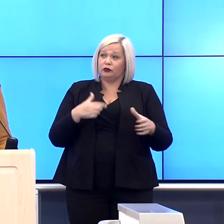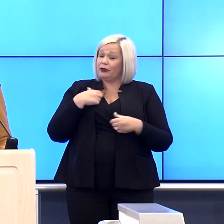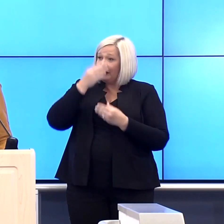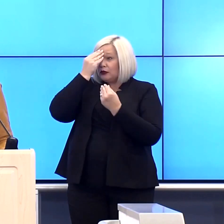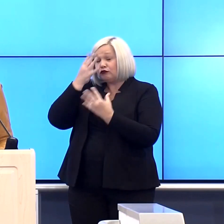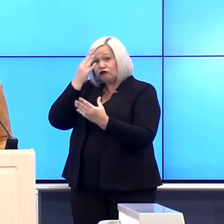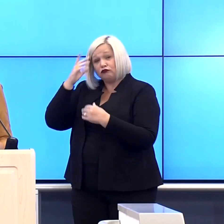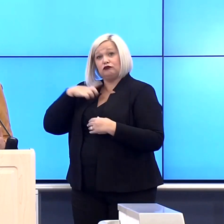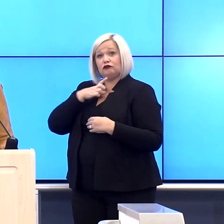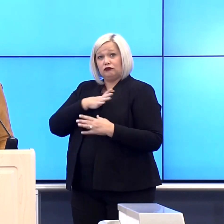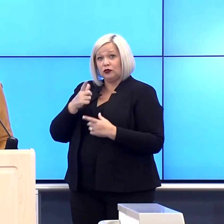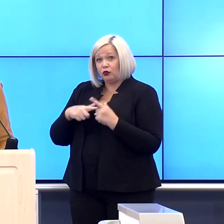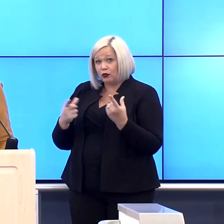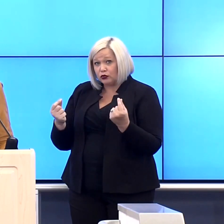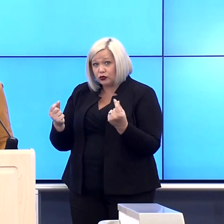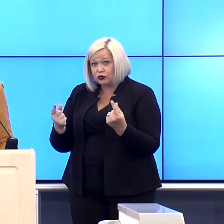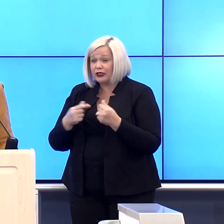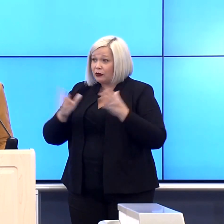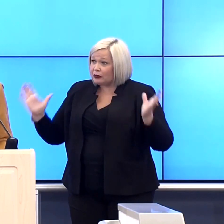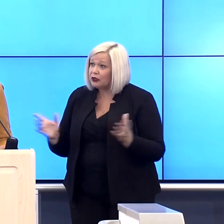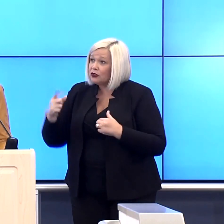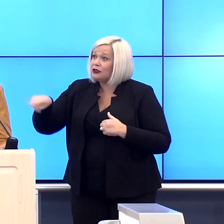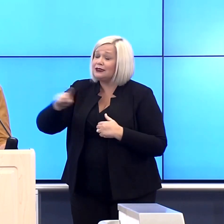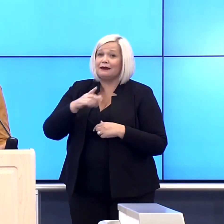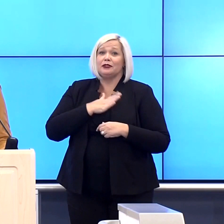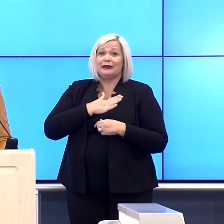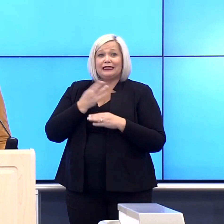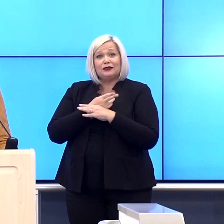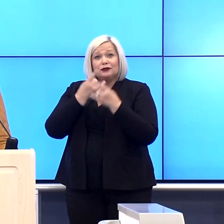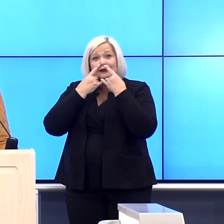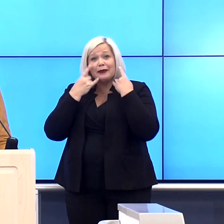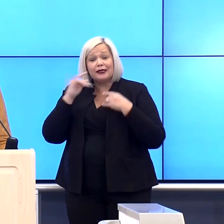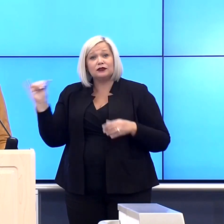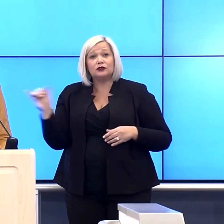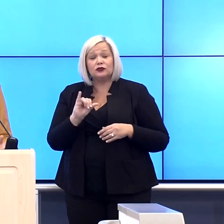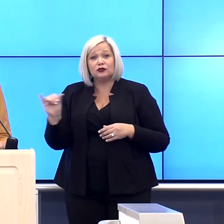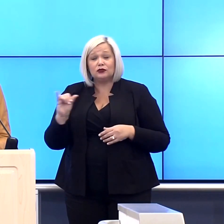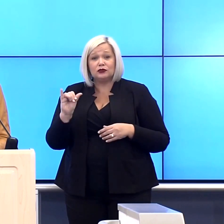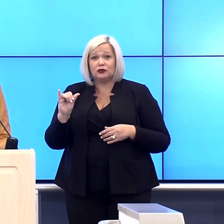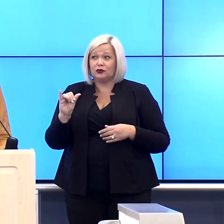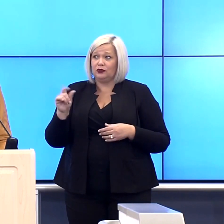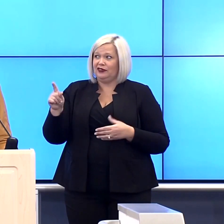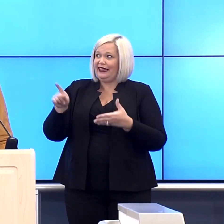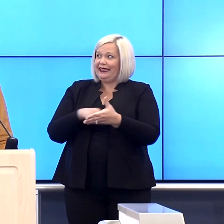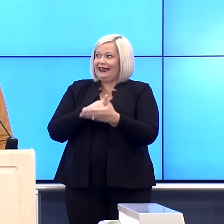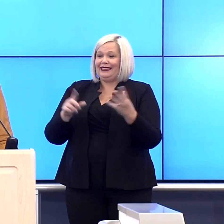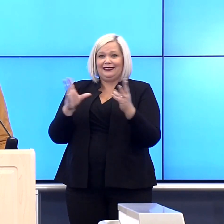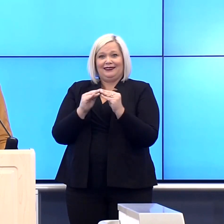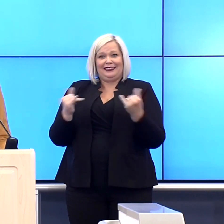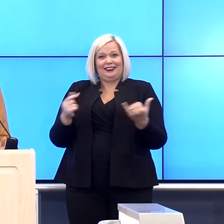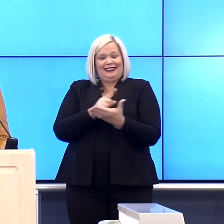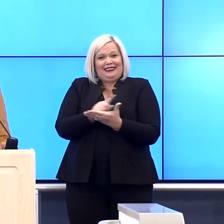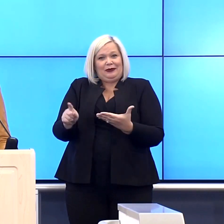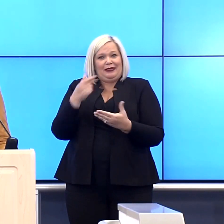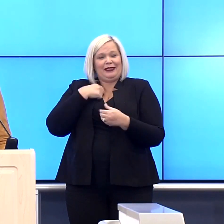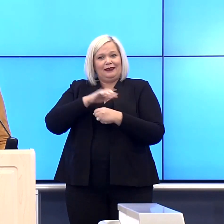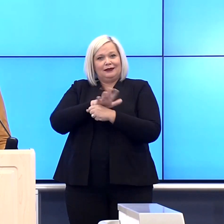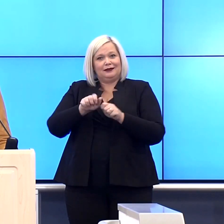THAT IS WHAT WE ARE DOING. WE WILL CONTINUE TO KEEP THE WE WILL CONTINUE TO KEEP THE LEGISLATURE INFORMED. LEGISLATURE INFORMED. WE WILL CONTINUE TO URGE THEM TO WE WILL CONTINUE TO URGE THEM TO MASK UP AS WELL. MASK UP AS WELL. AS YOU KNOW, THEY CANCELED